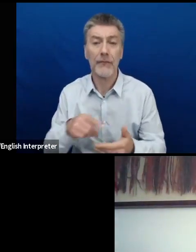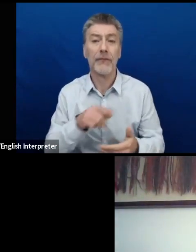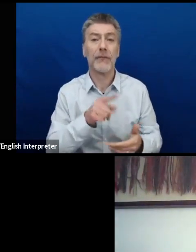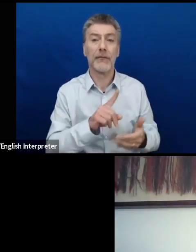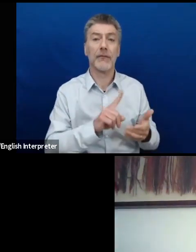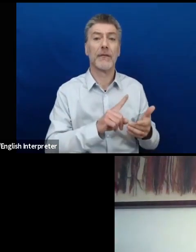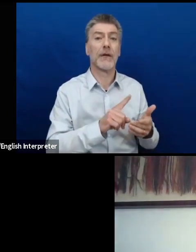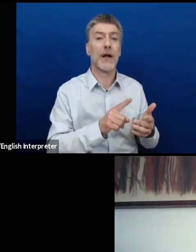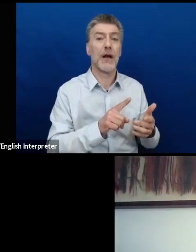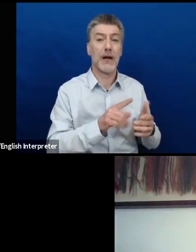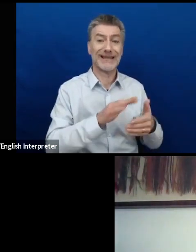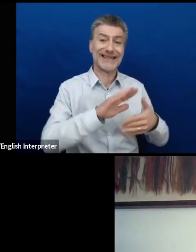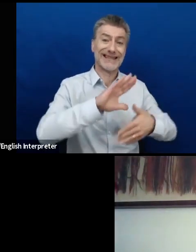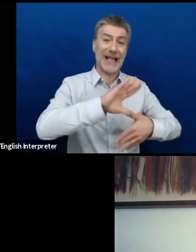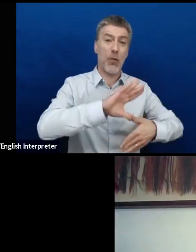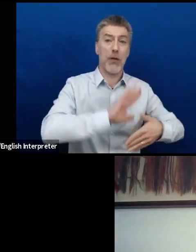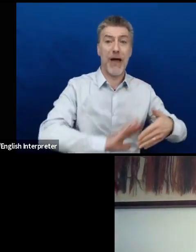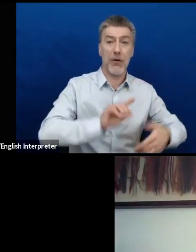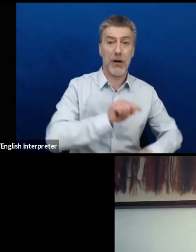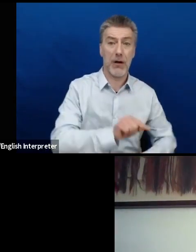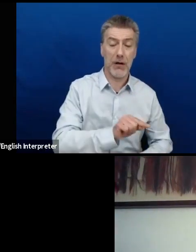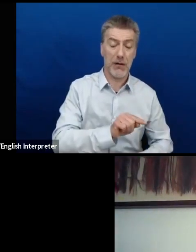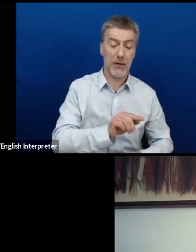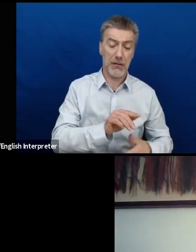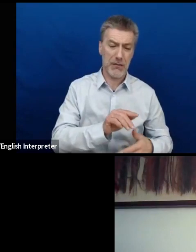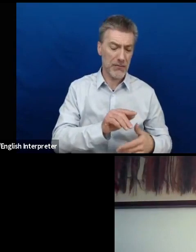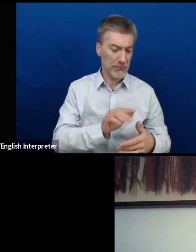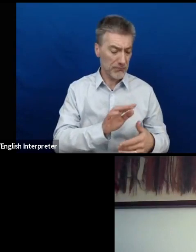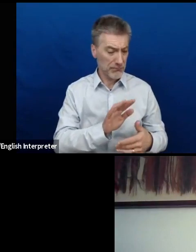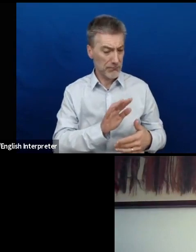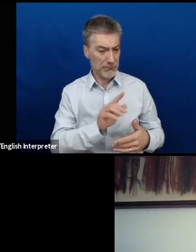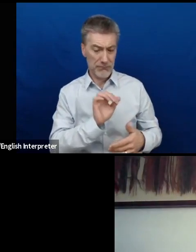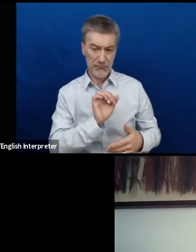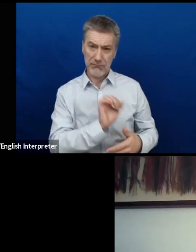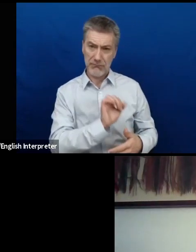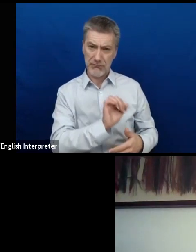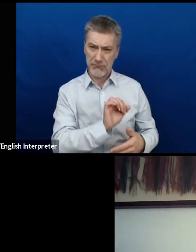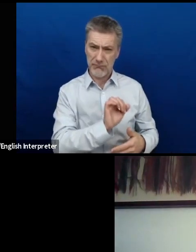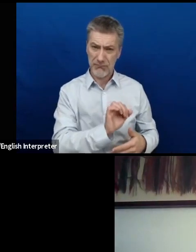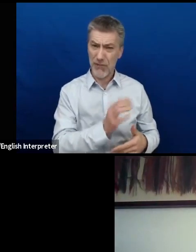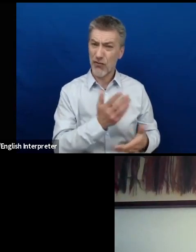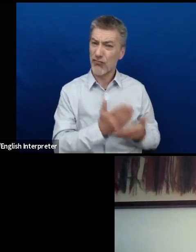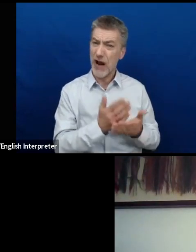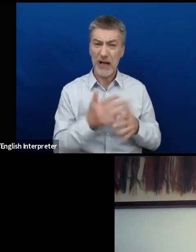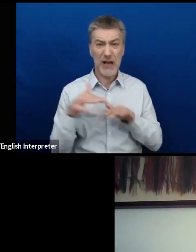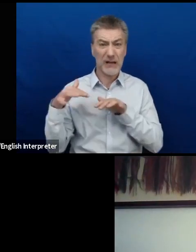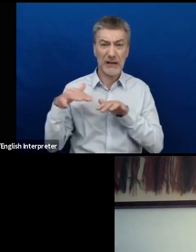way in which scholars have sought to a understand inequality and